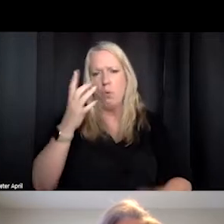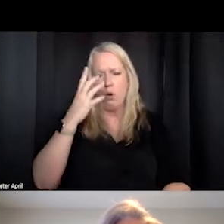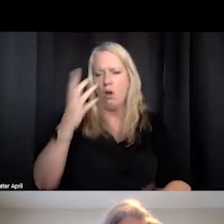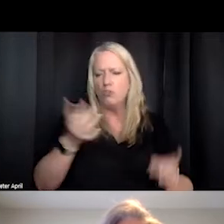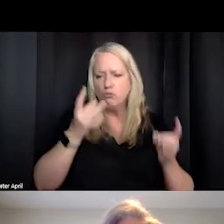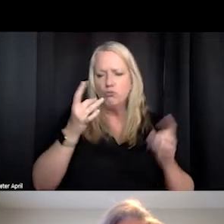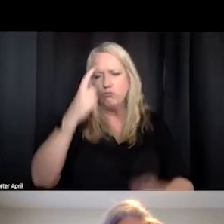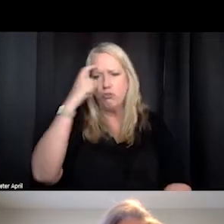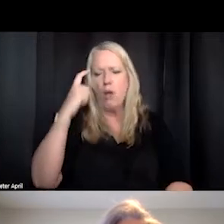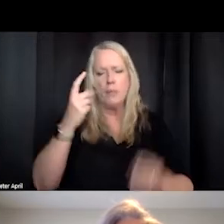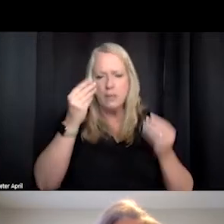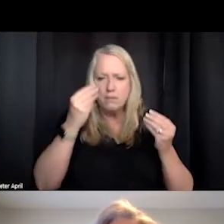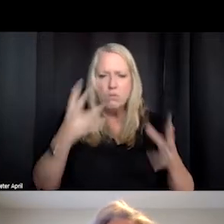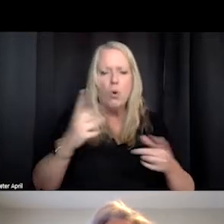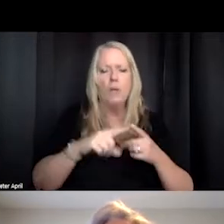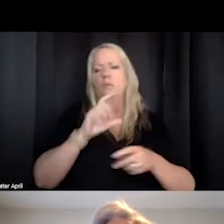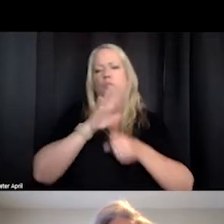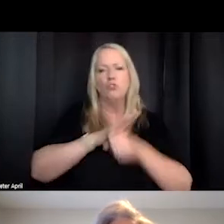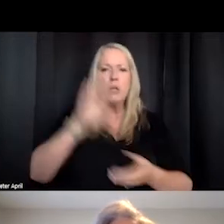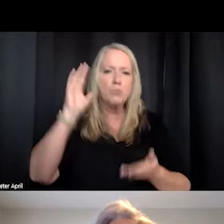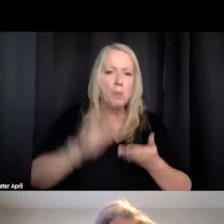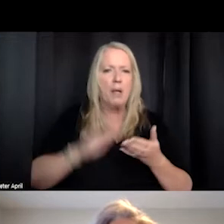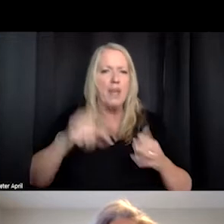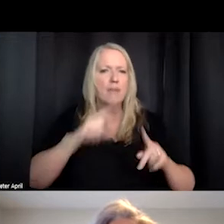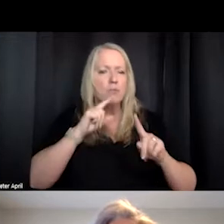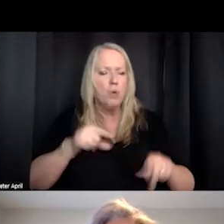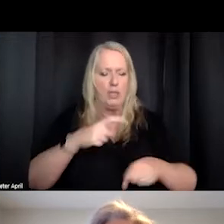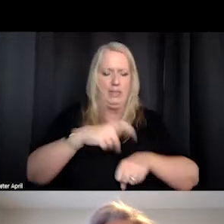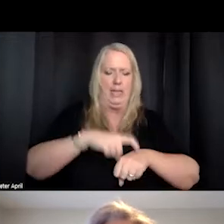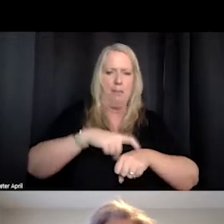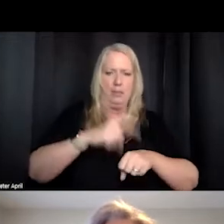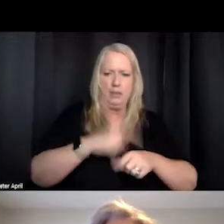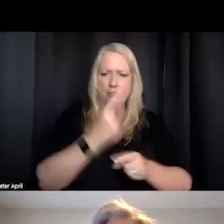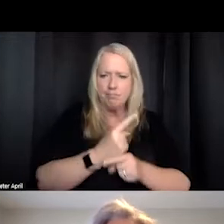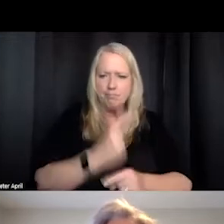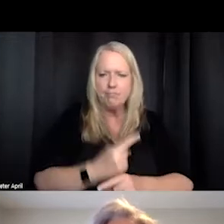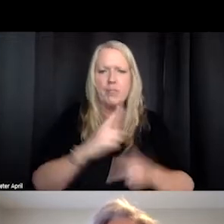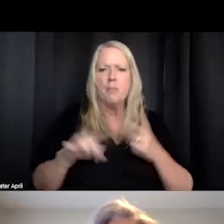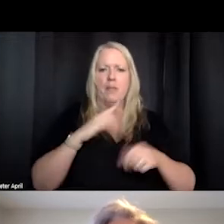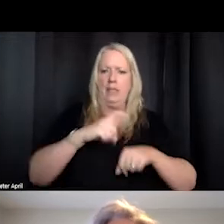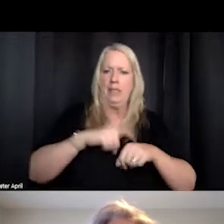AND HARM REDUCTION AND RESPOND IN A TIMELY MANNER. BUT THAT TIMELINESS STANDARD IS ESTABLISHED BY